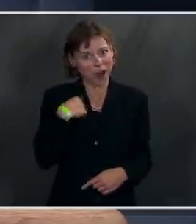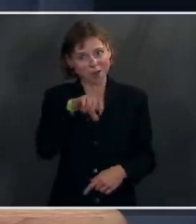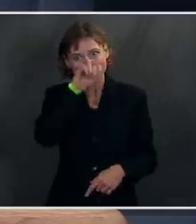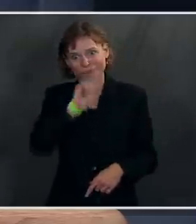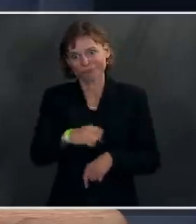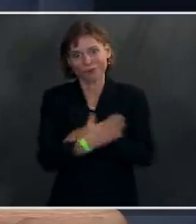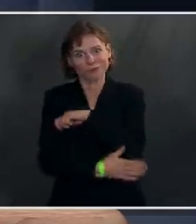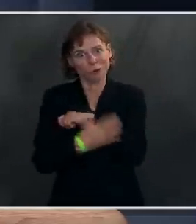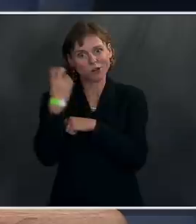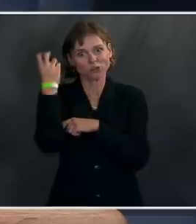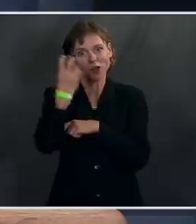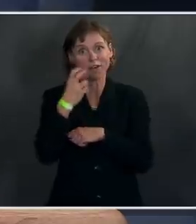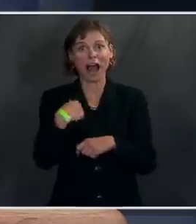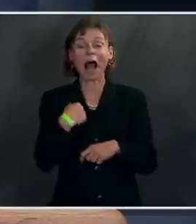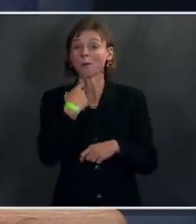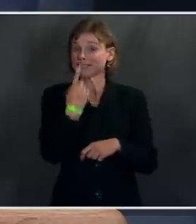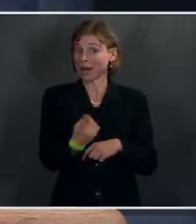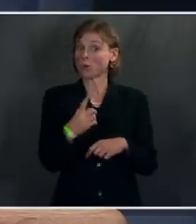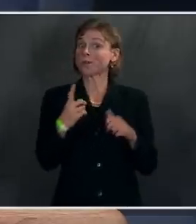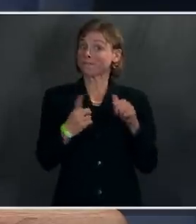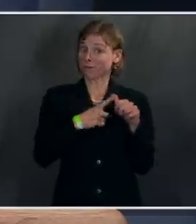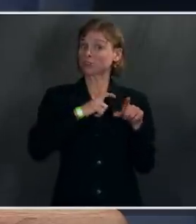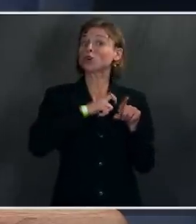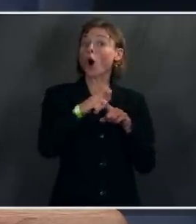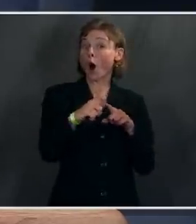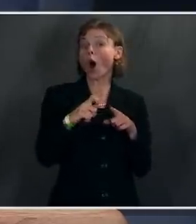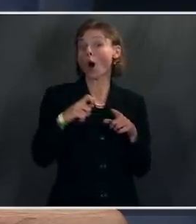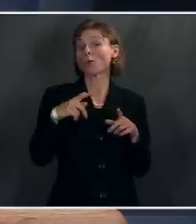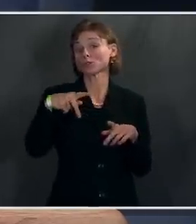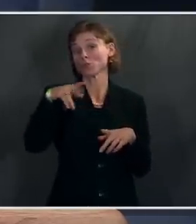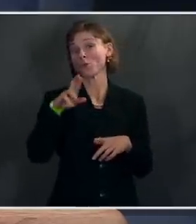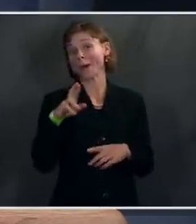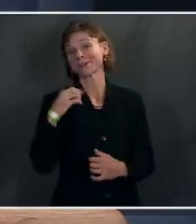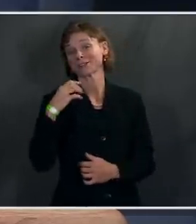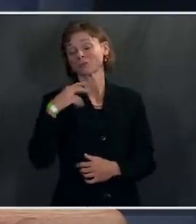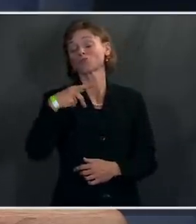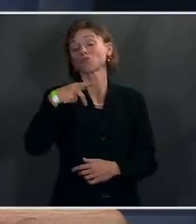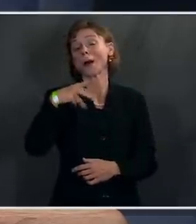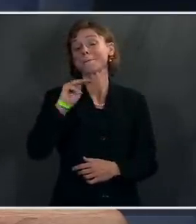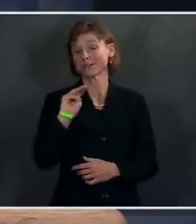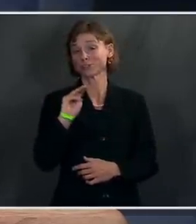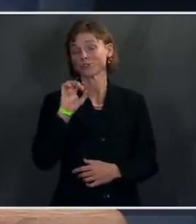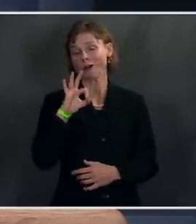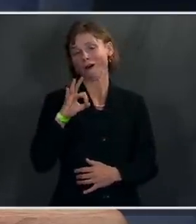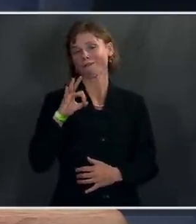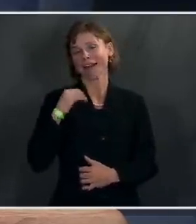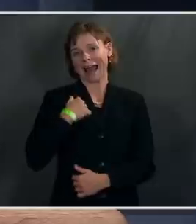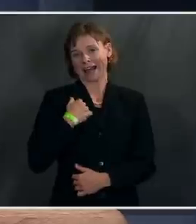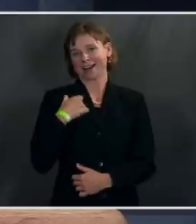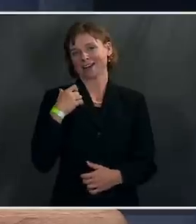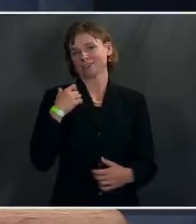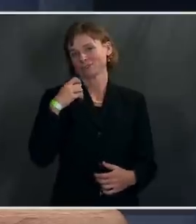of course, to the Prime Minister of Canada. So that is certainly affirmation of the importance of the relationship. Go ahead in the back.